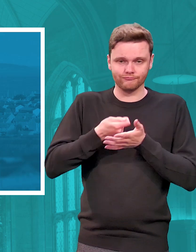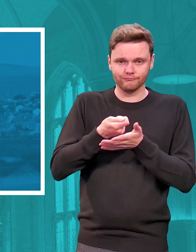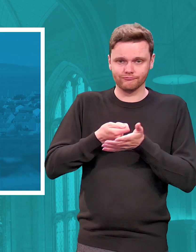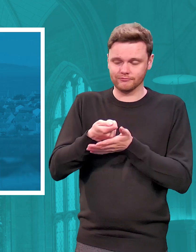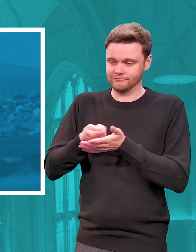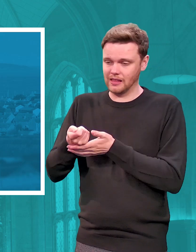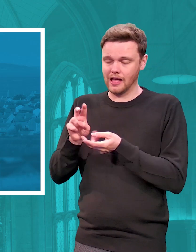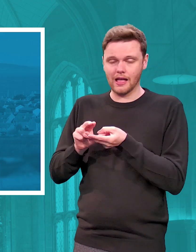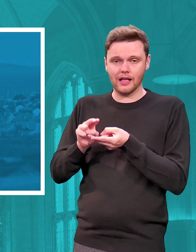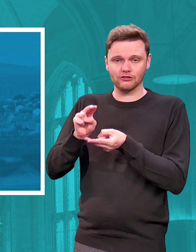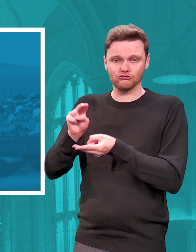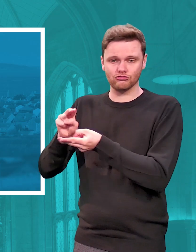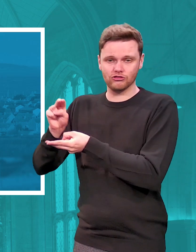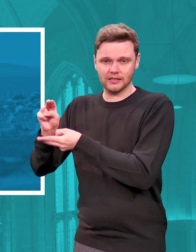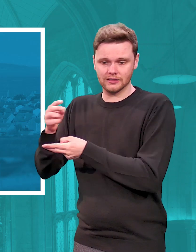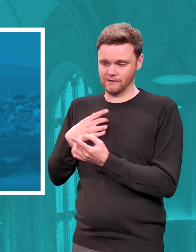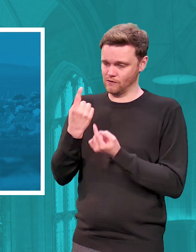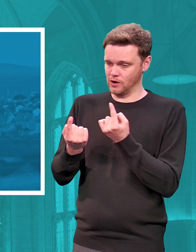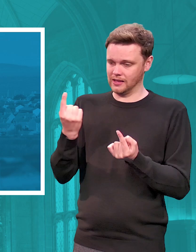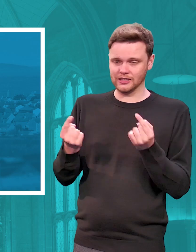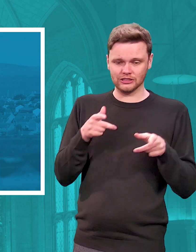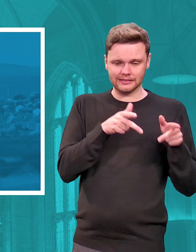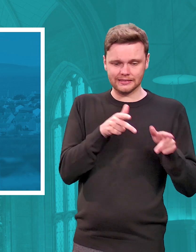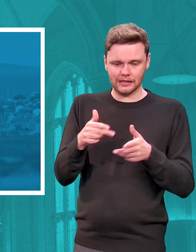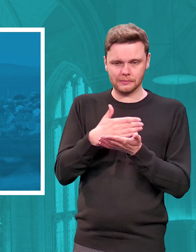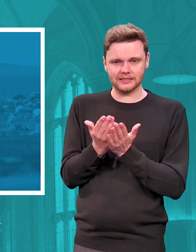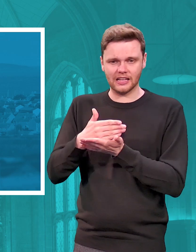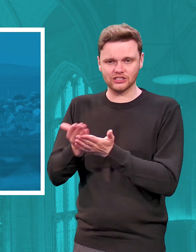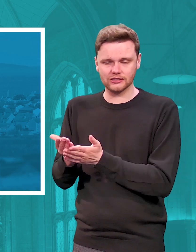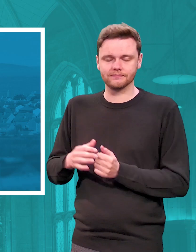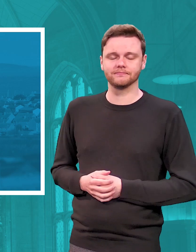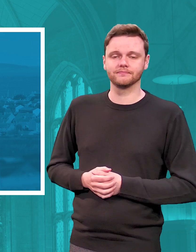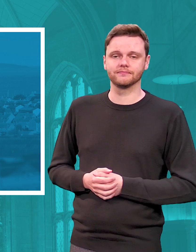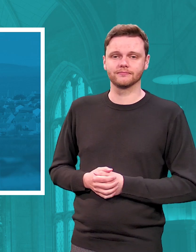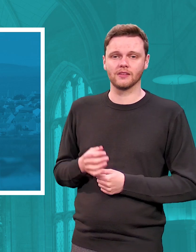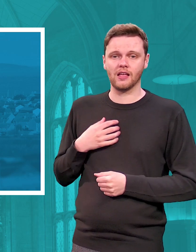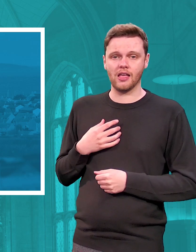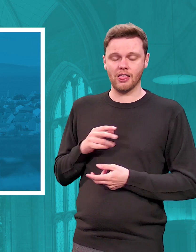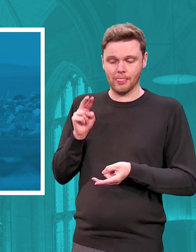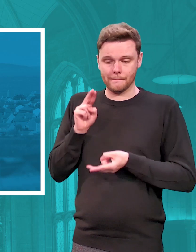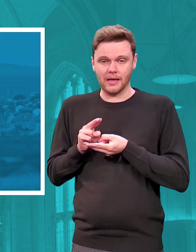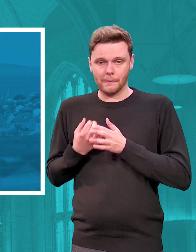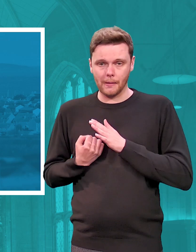to members of each of the scheme sections. As a minimum, the Trustees awarded an increase,